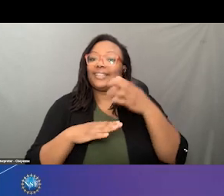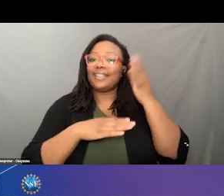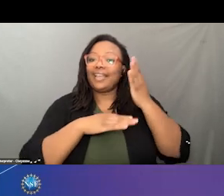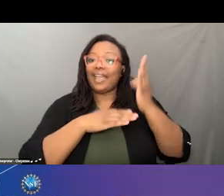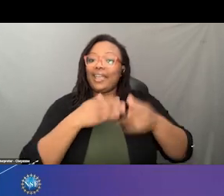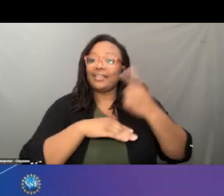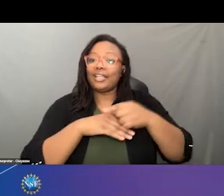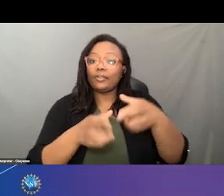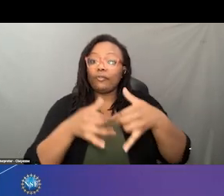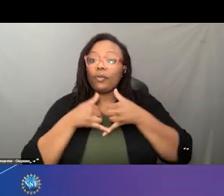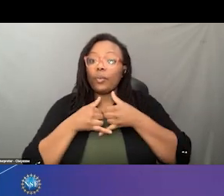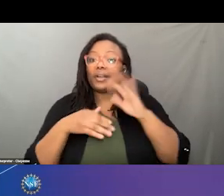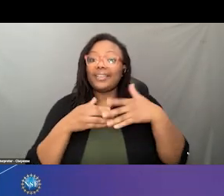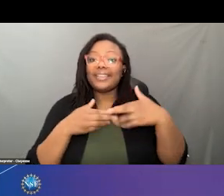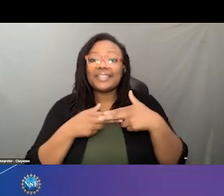Let's go ahead to the next page, please.